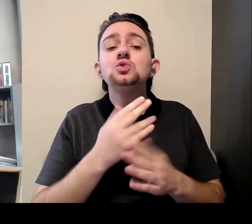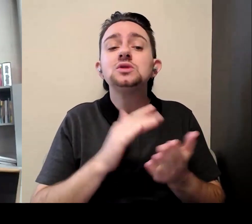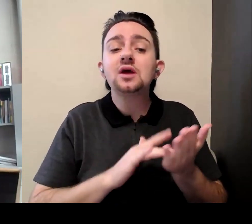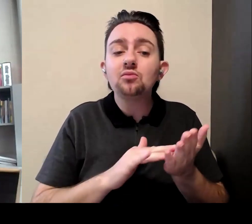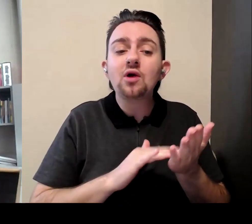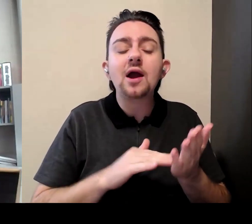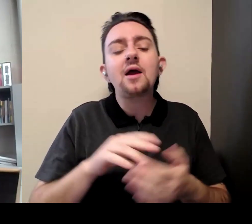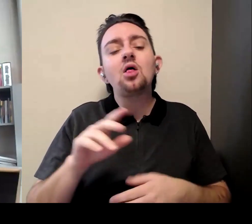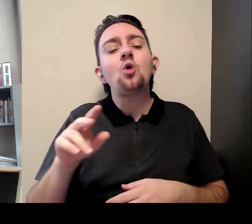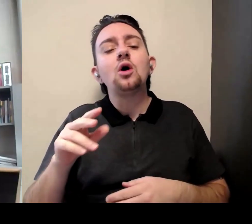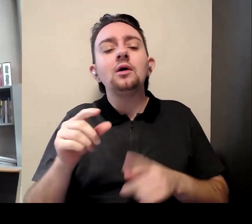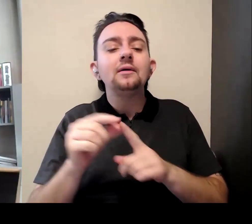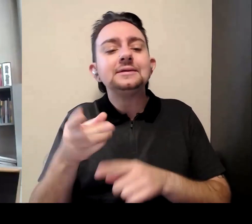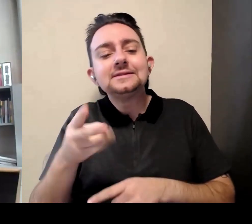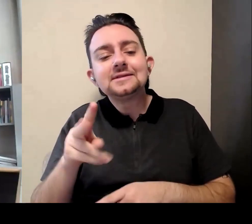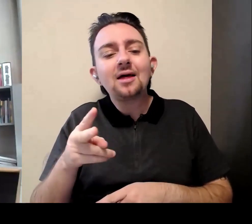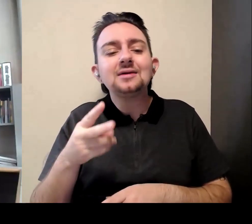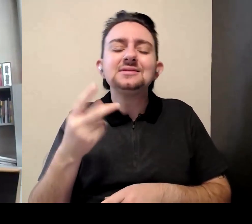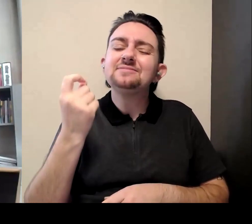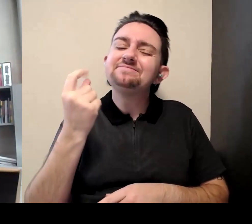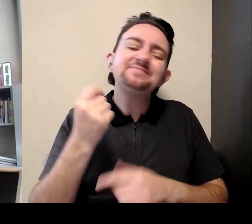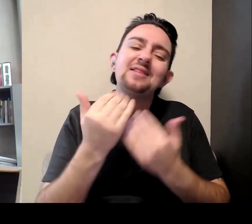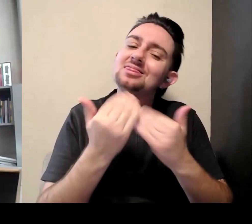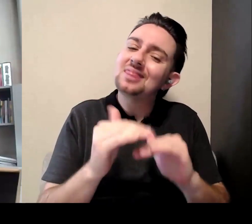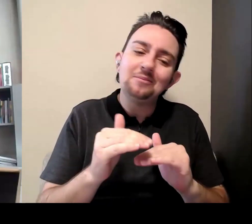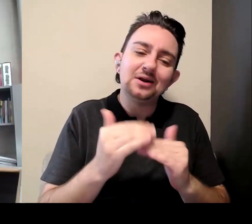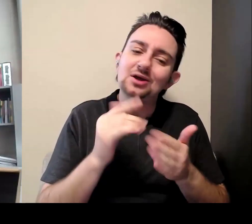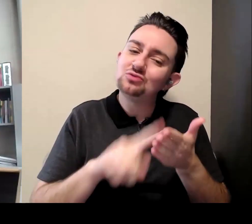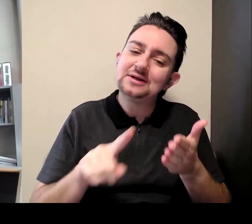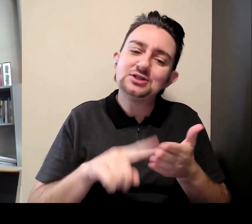a lot of research. It's very limited and the results are varying.